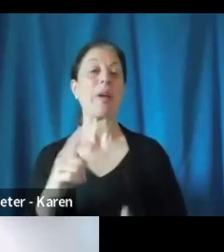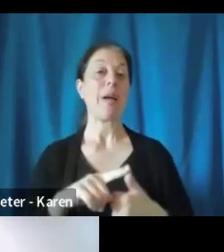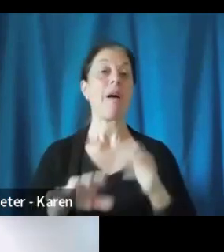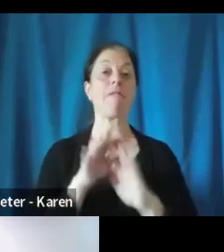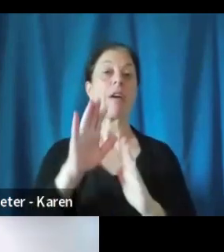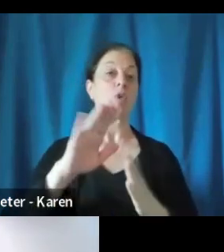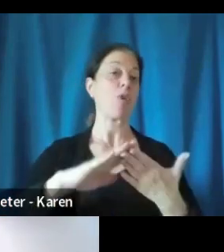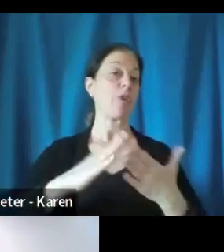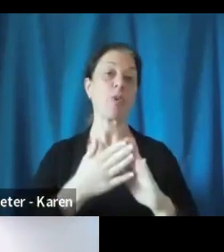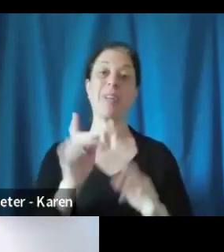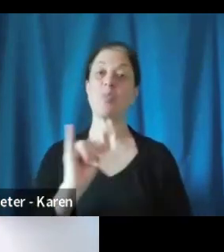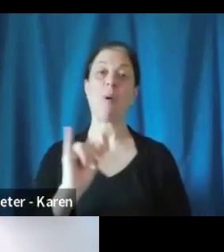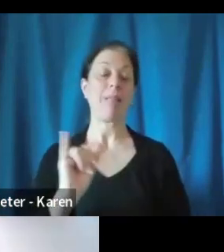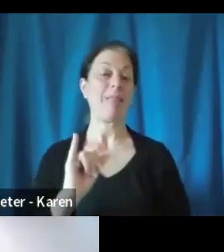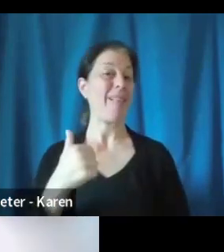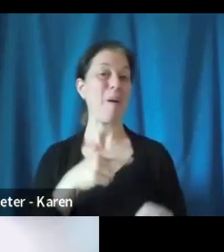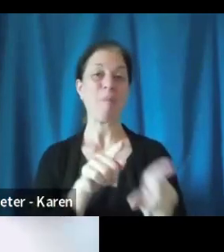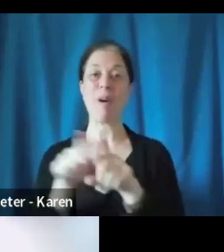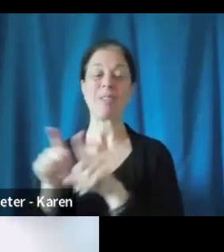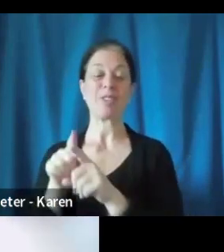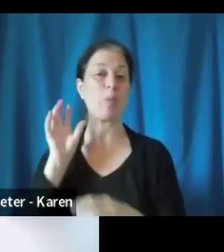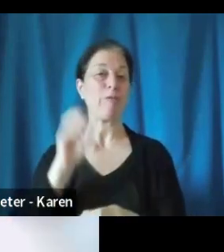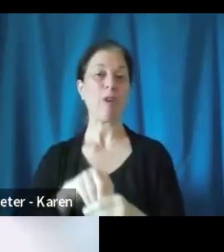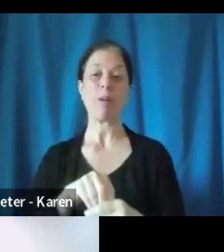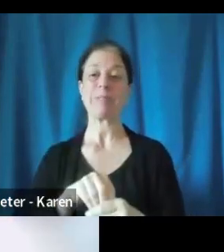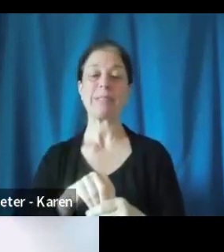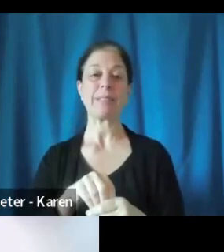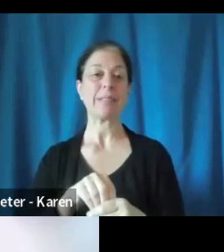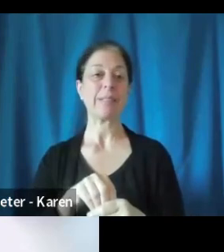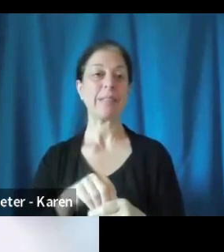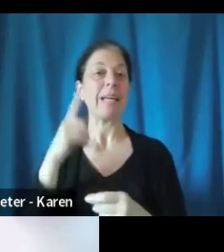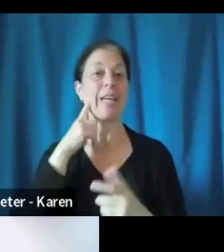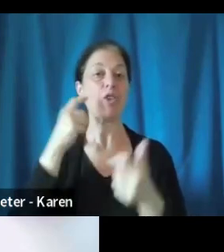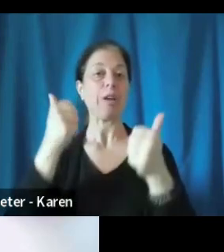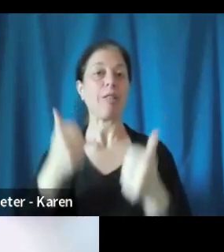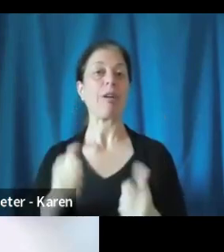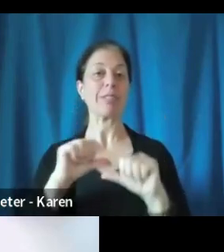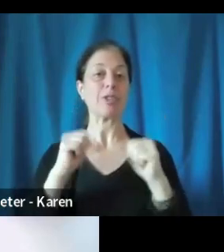in Crip Lib too. And we help with folks there. BRAD McKENNA: I guess I will make it